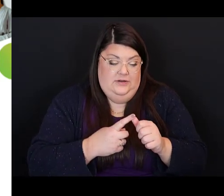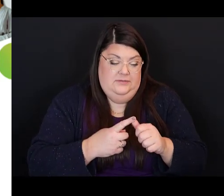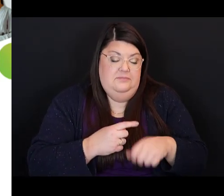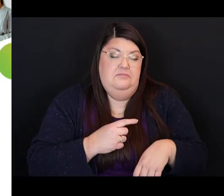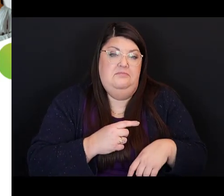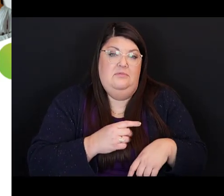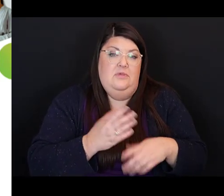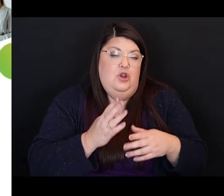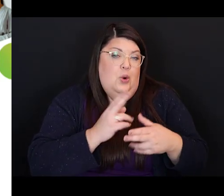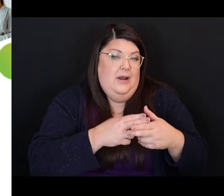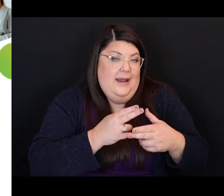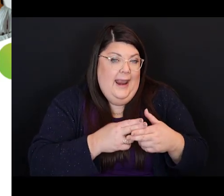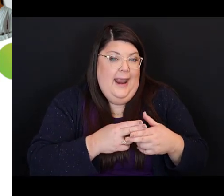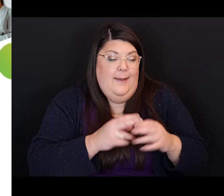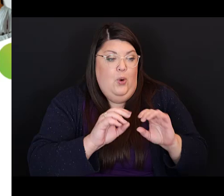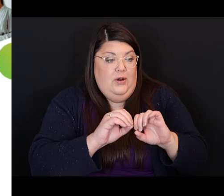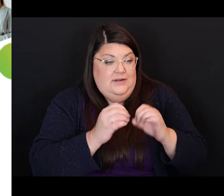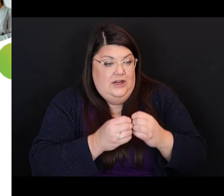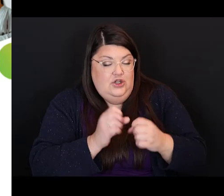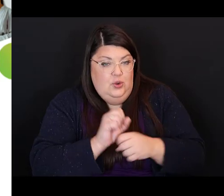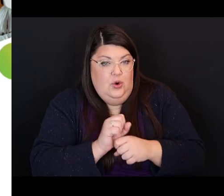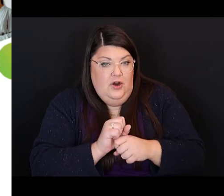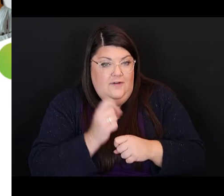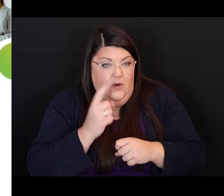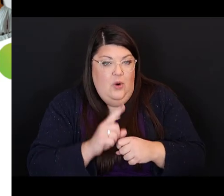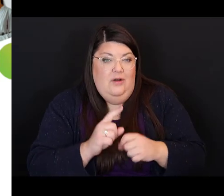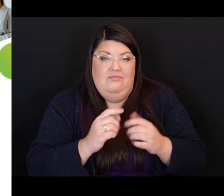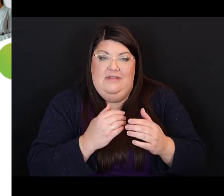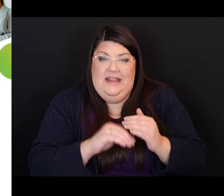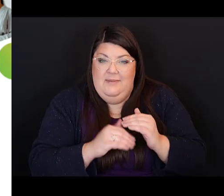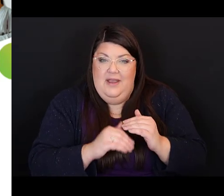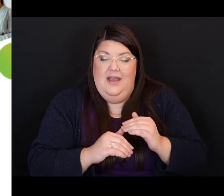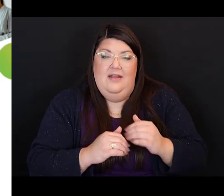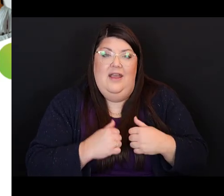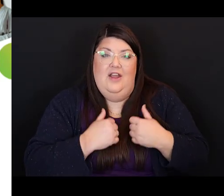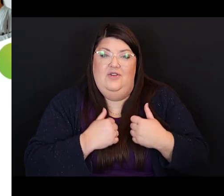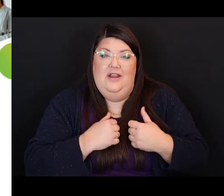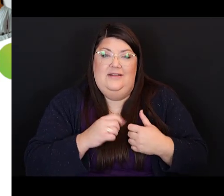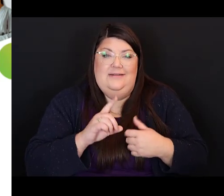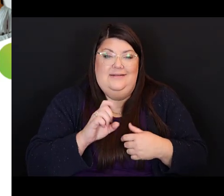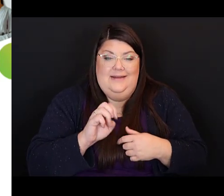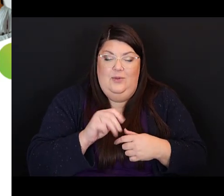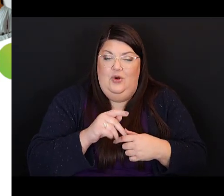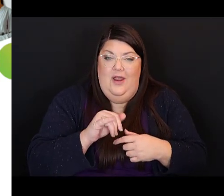ask for your name, what organization you work for, your email address, just some basic demographic.